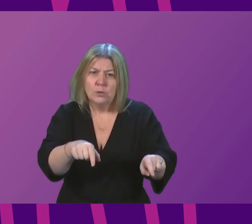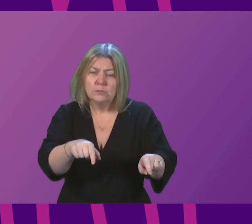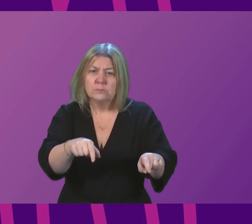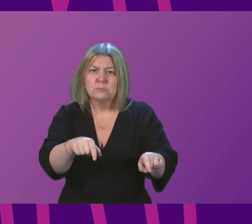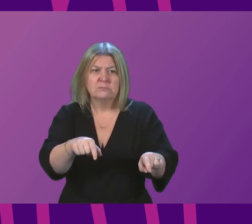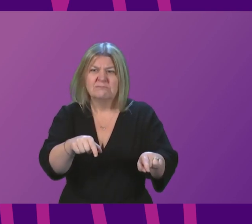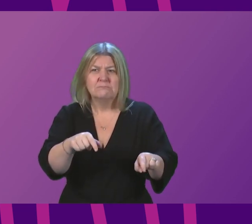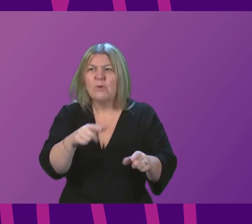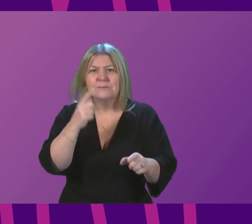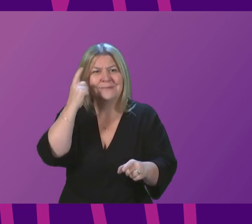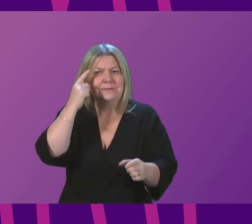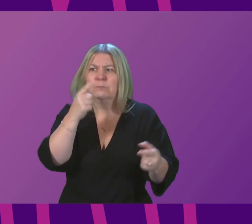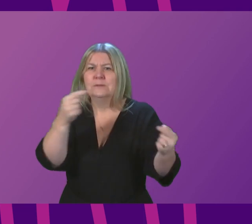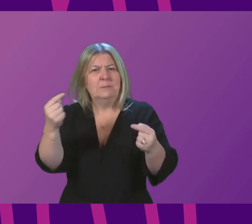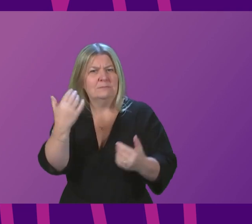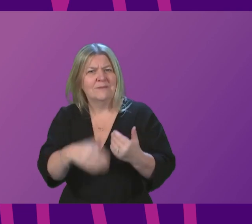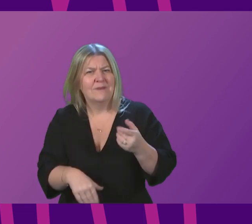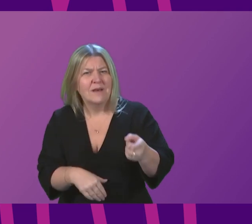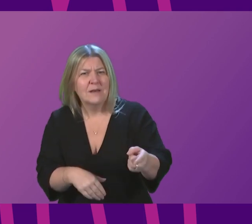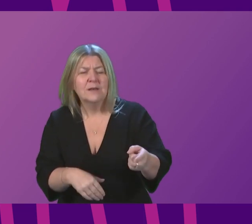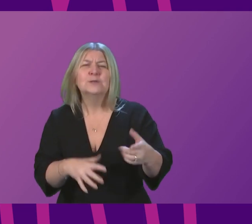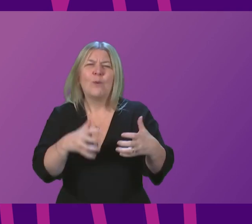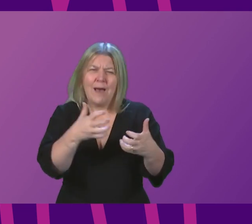in North Ayrshire or secure reliable energy for Scotland.